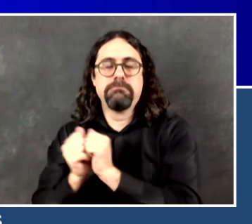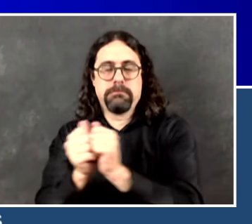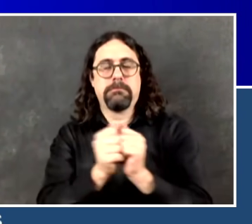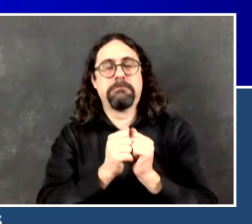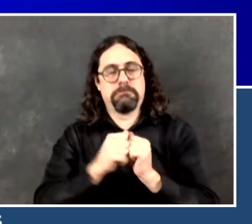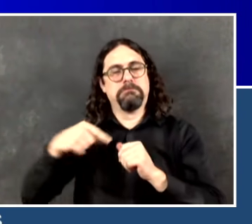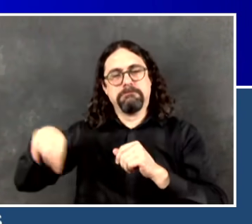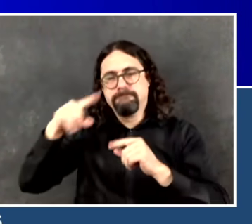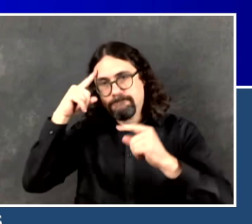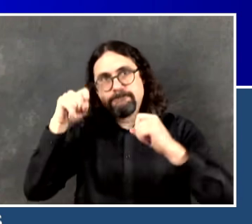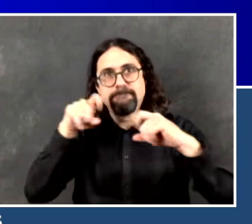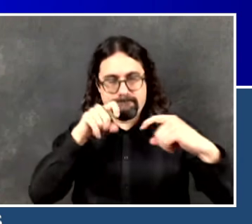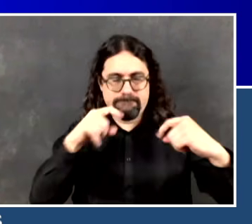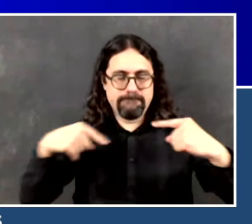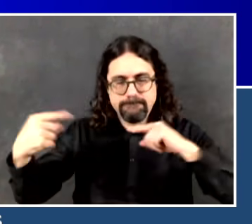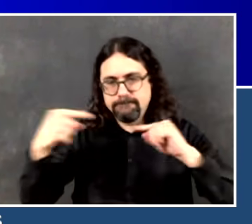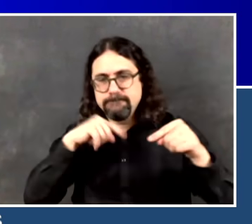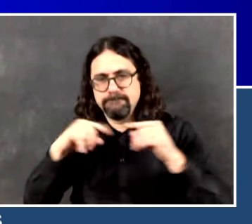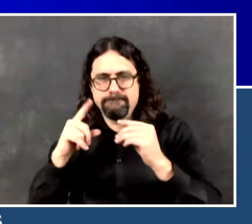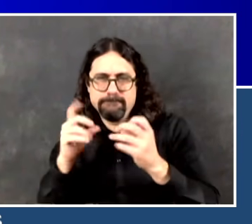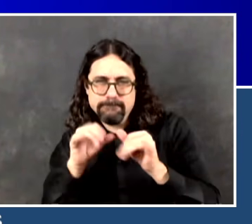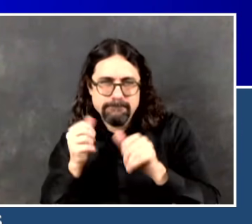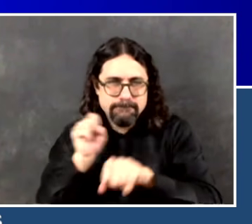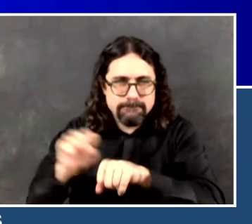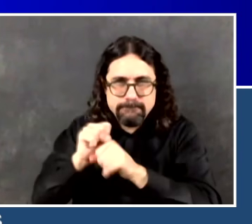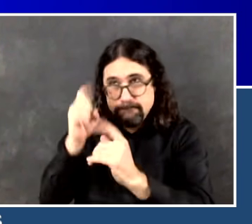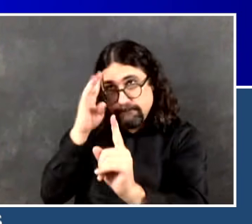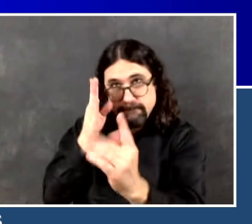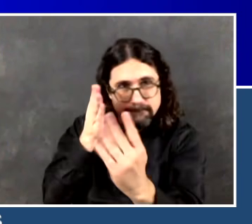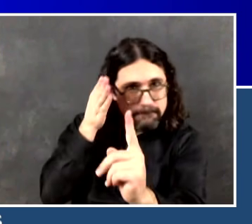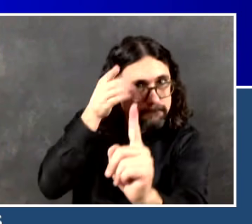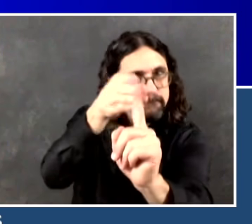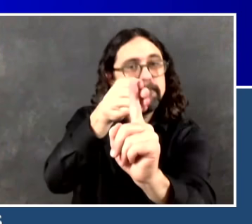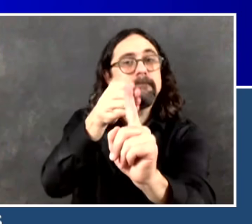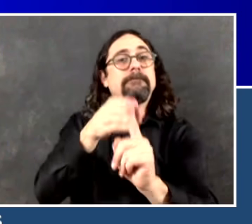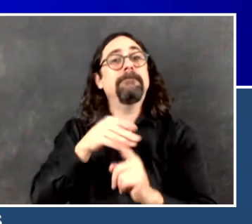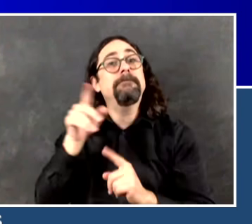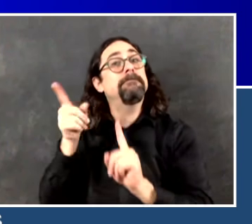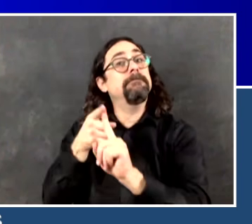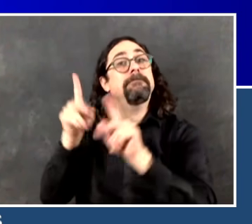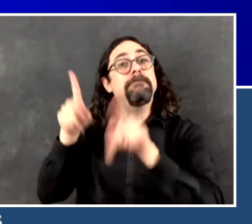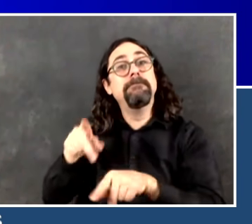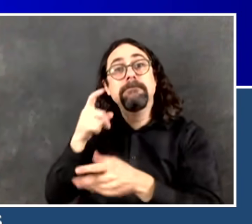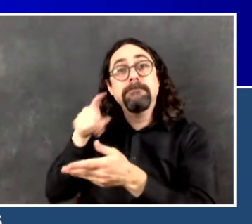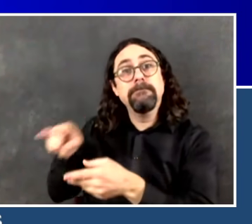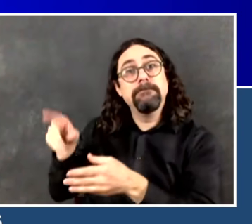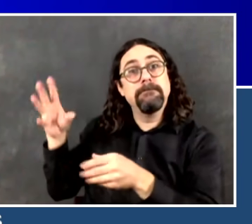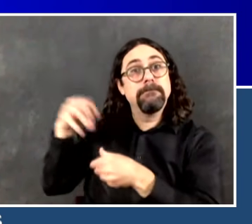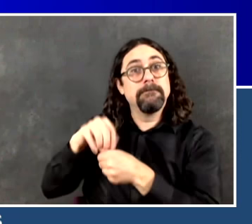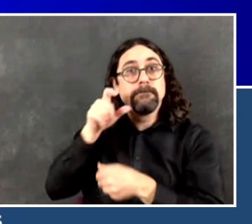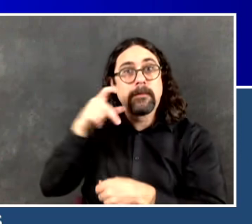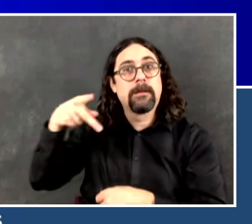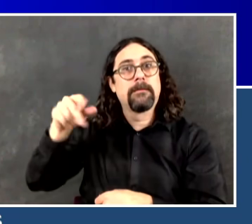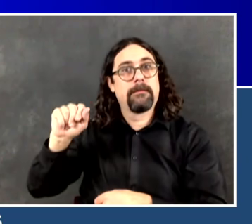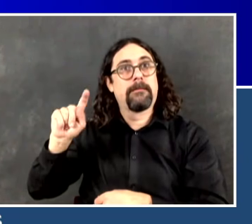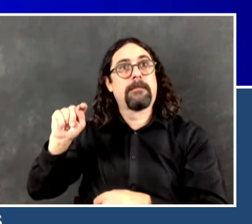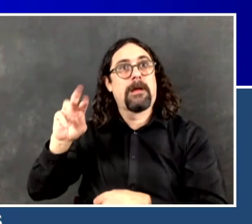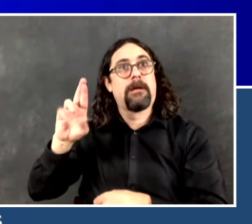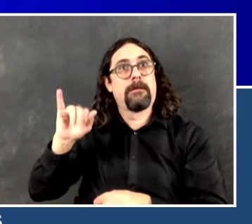THE BLTAE. FIRST PATRICK GGASUDAR. PATRICK IS A NEW YKORETR HUROGH